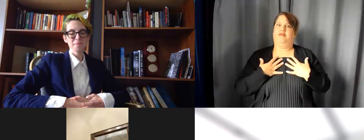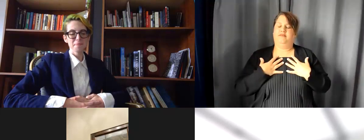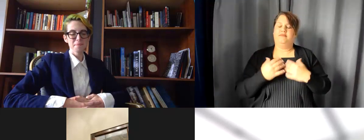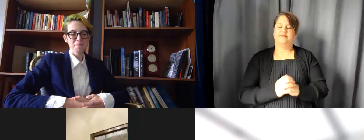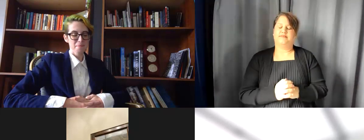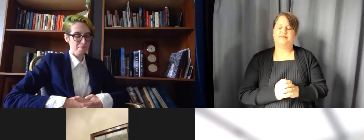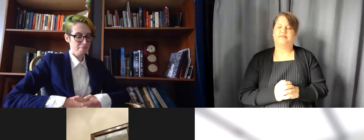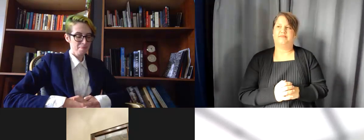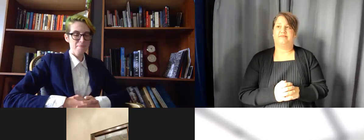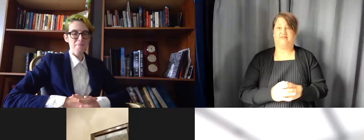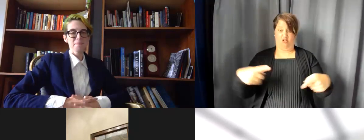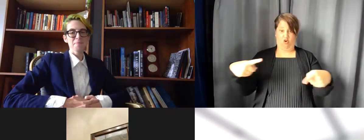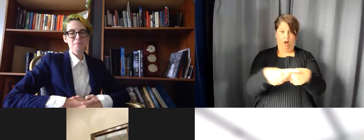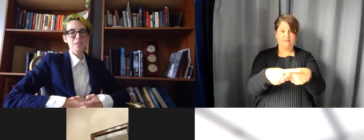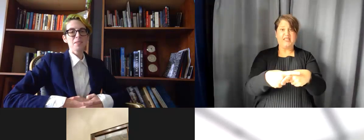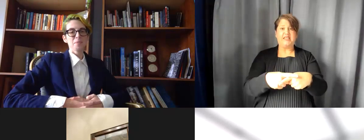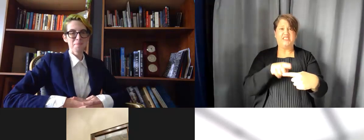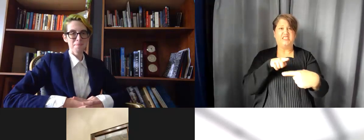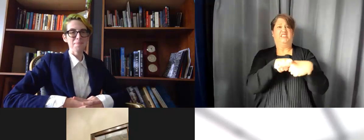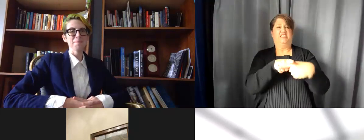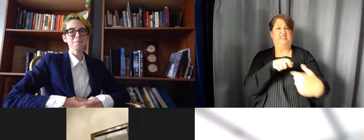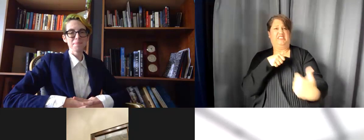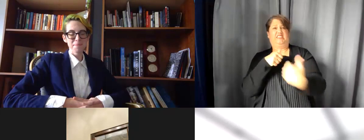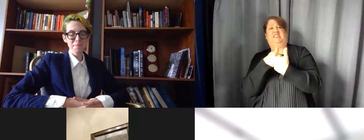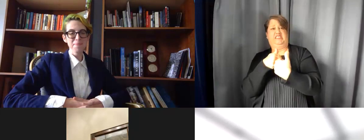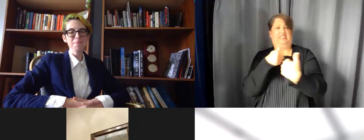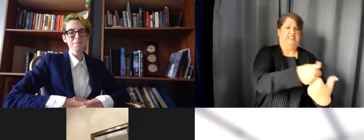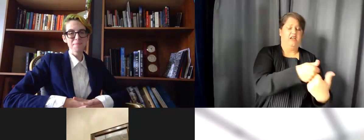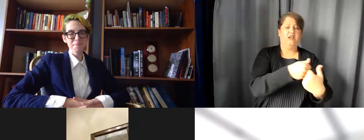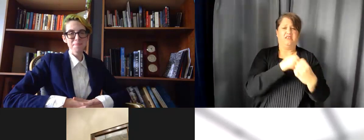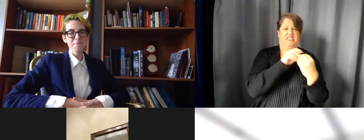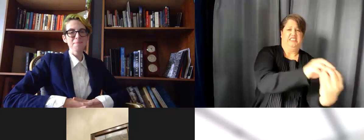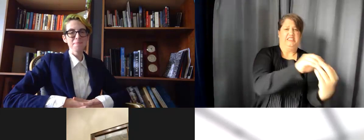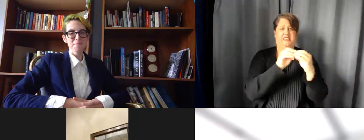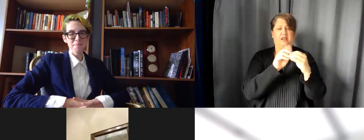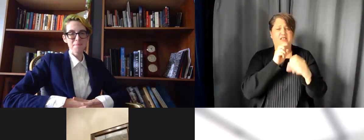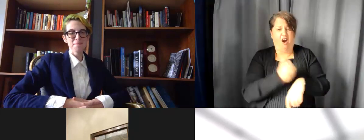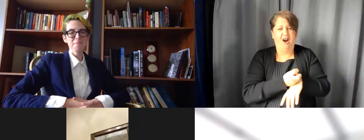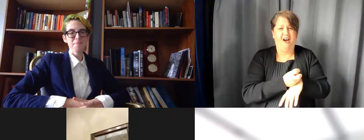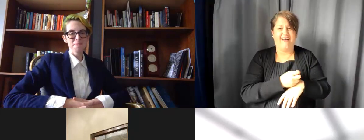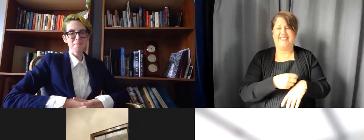Jordan Radford: conflict is hard, it is scary. It is hard. And she just